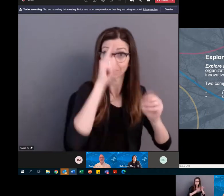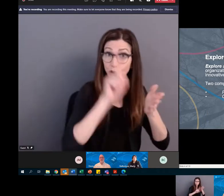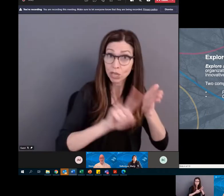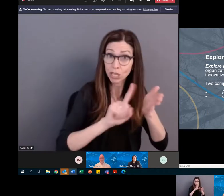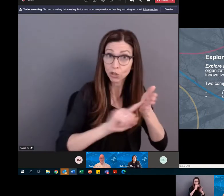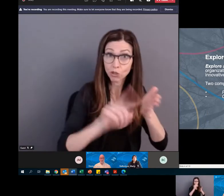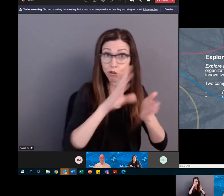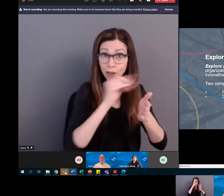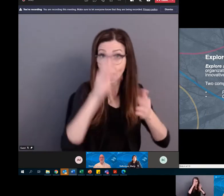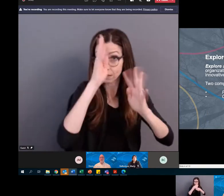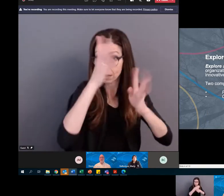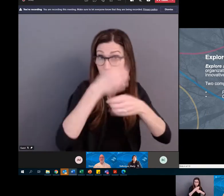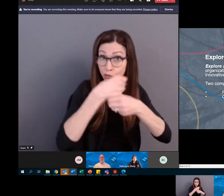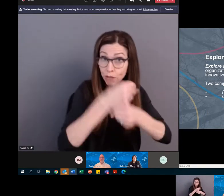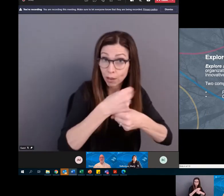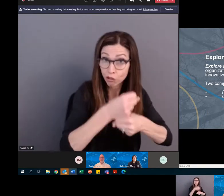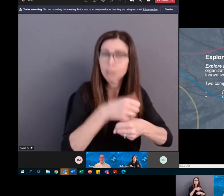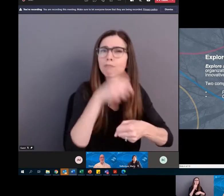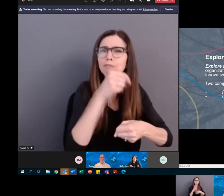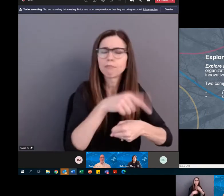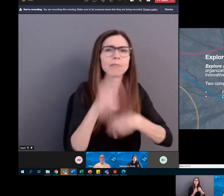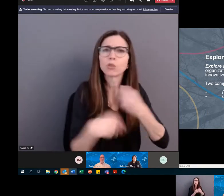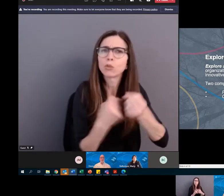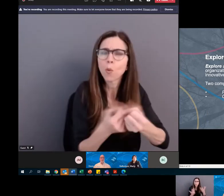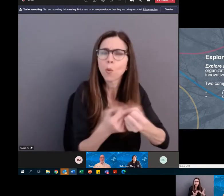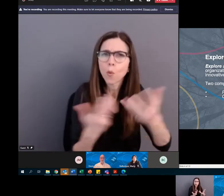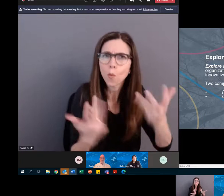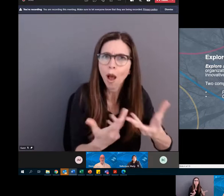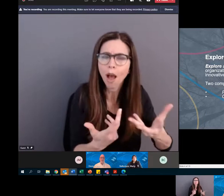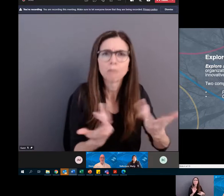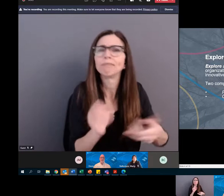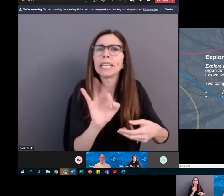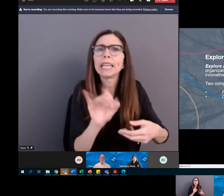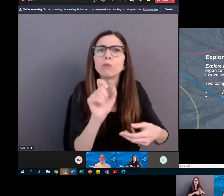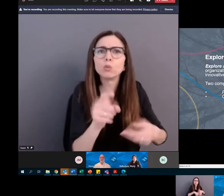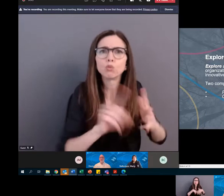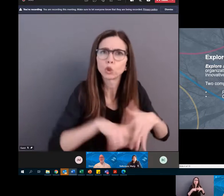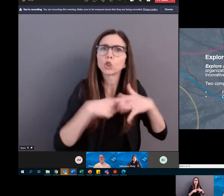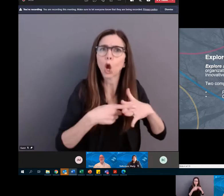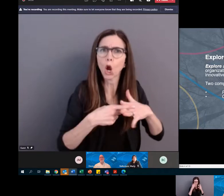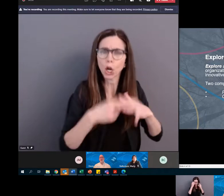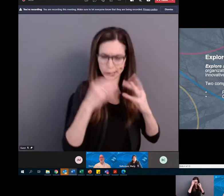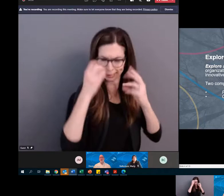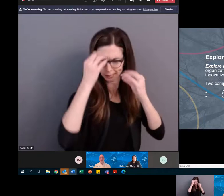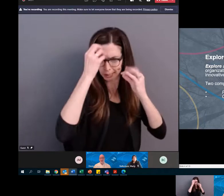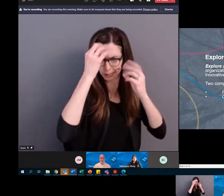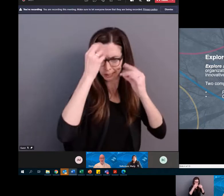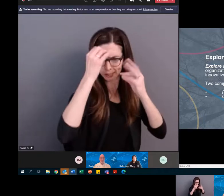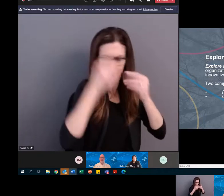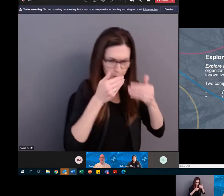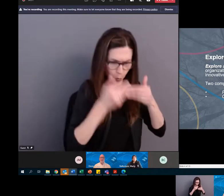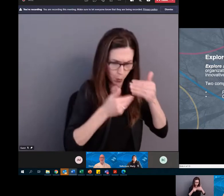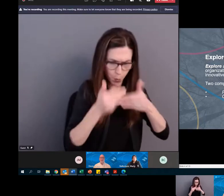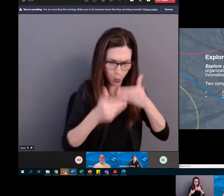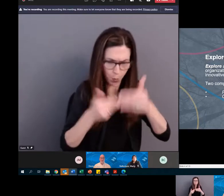Explore and Create supports the initial stages of the creative process.